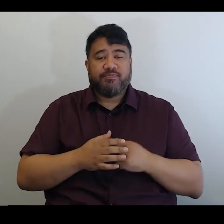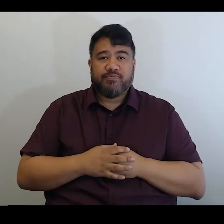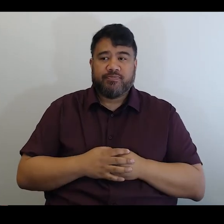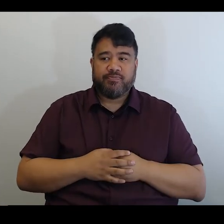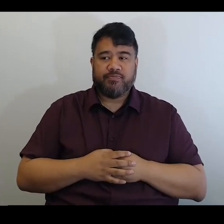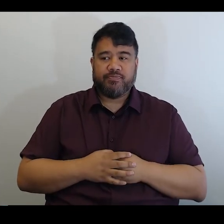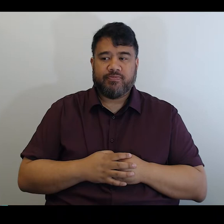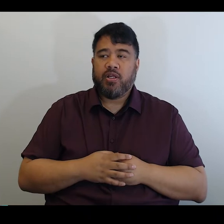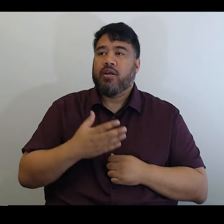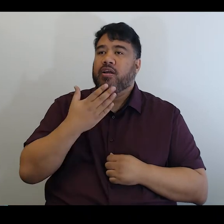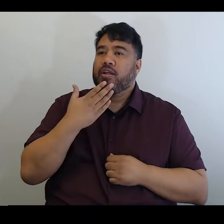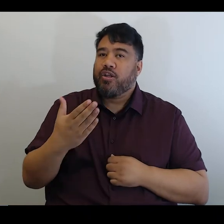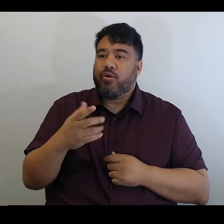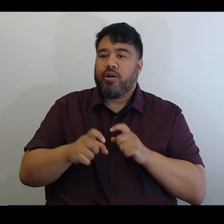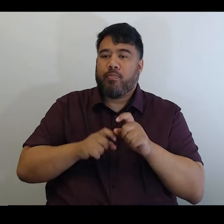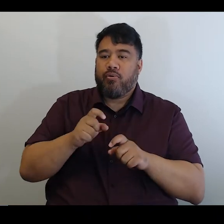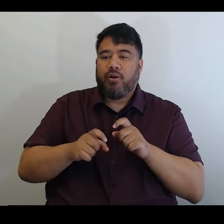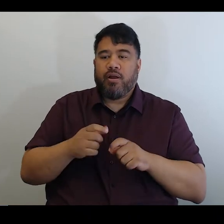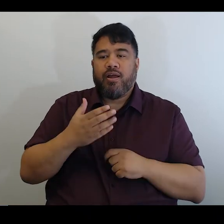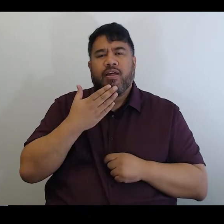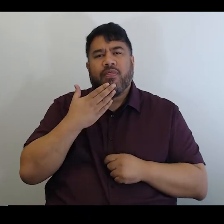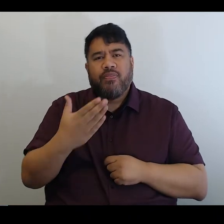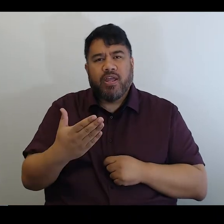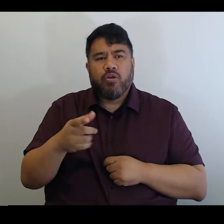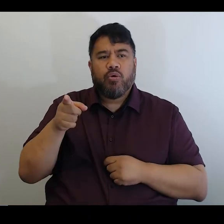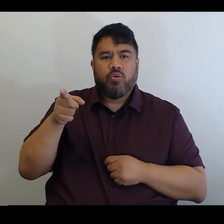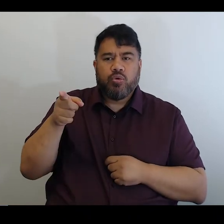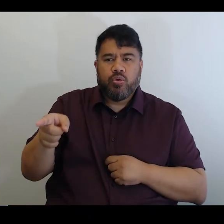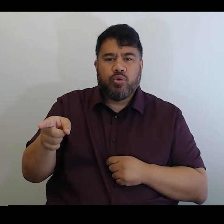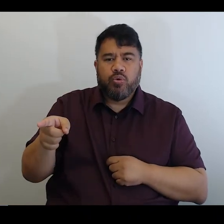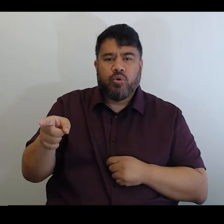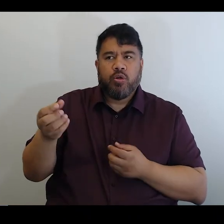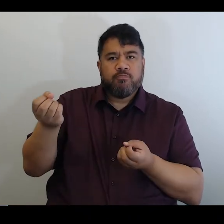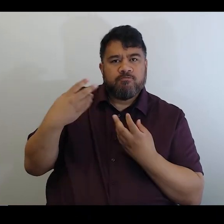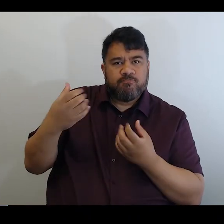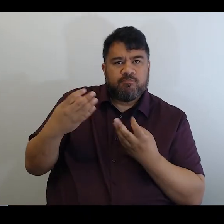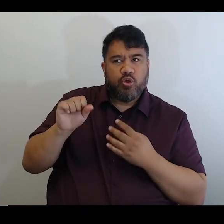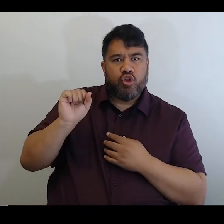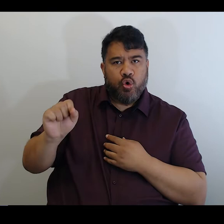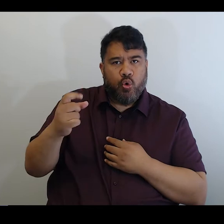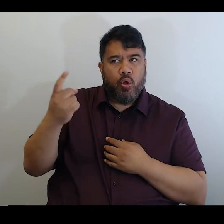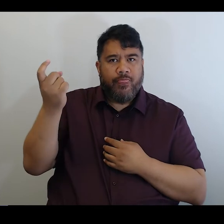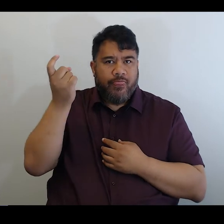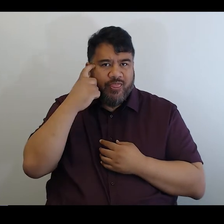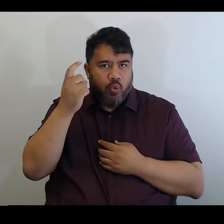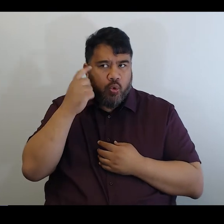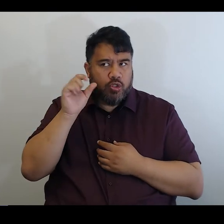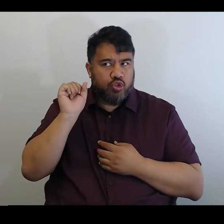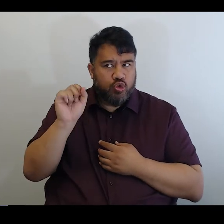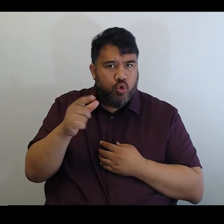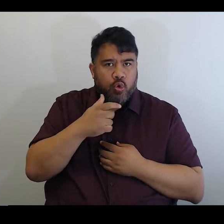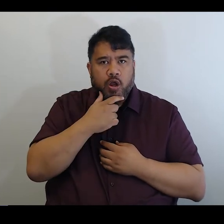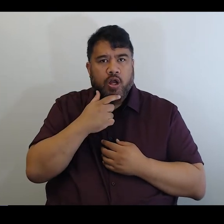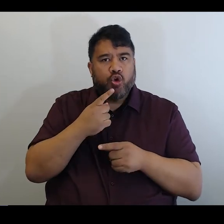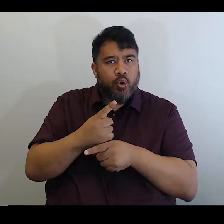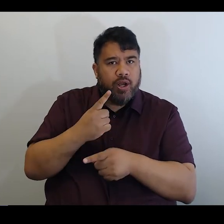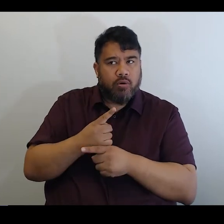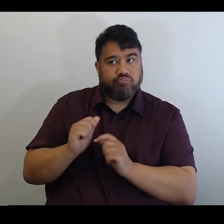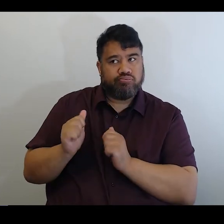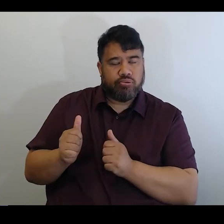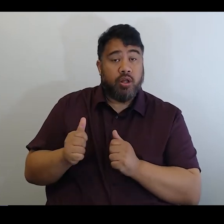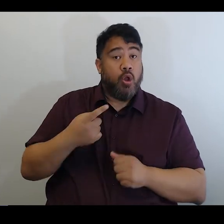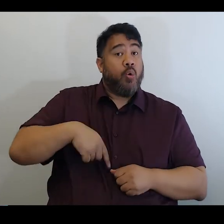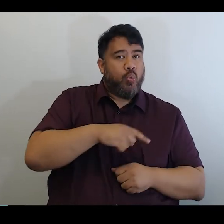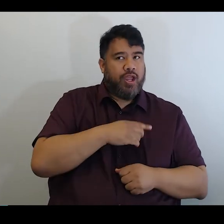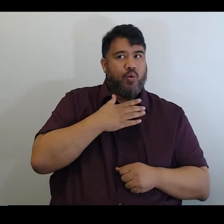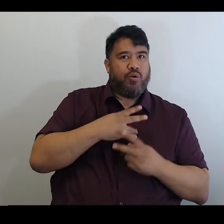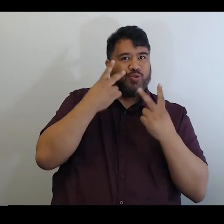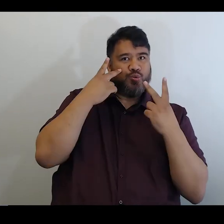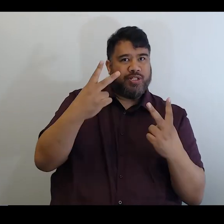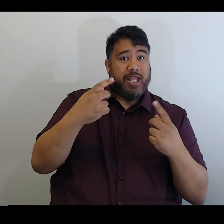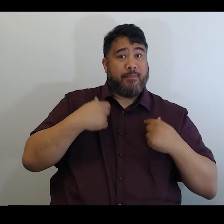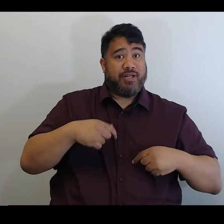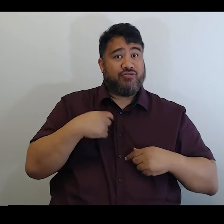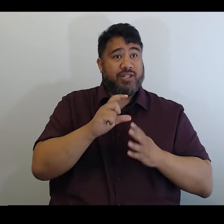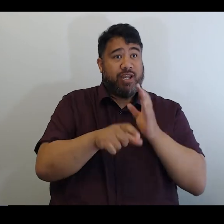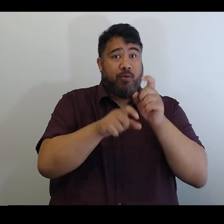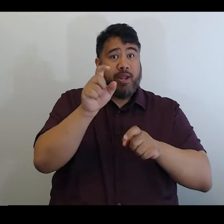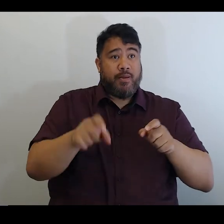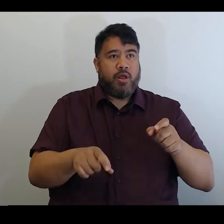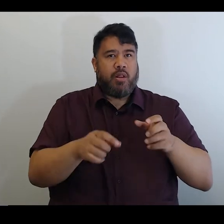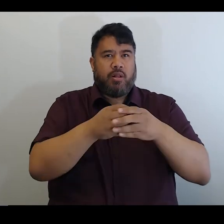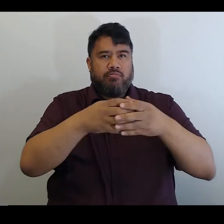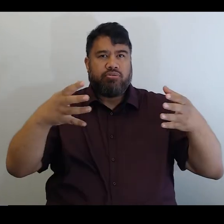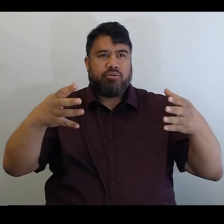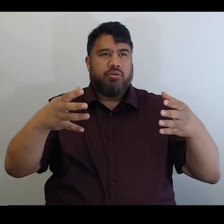Kia ora Paula, thank you for sharing those initial thoughts with us. We certainly want to see Whaikaha the Ministry of Disabled People drive better outcomes for all disabled people